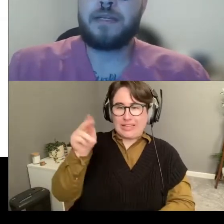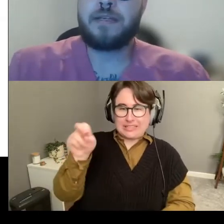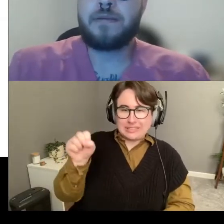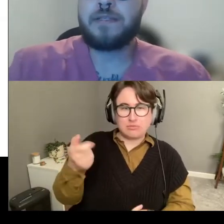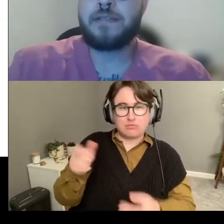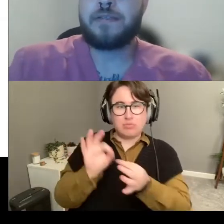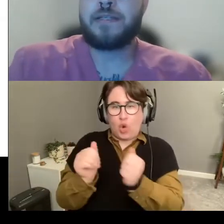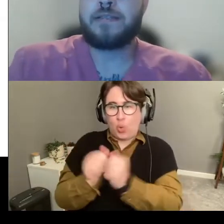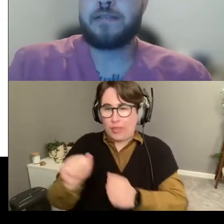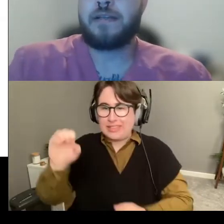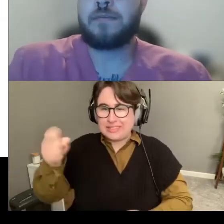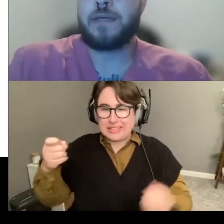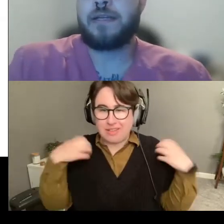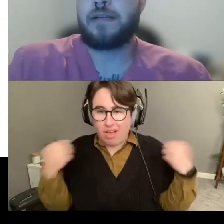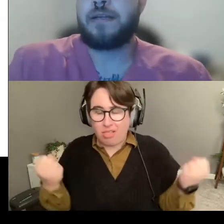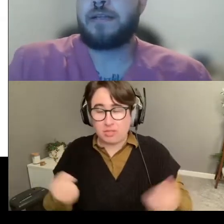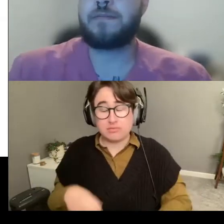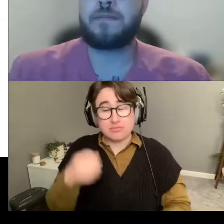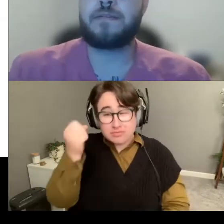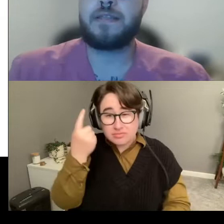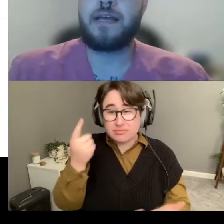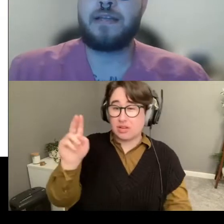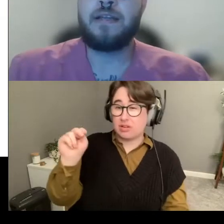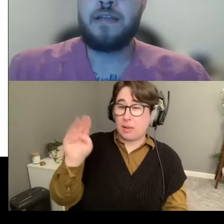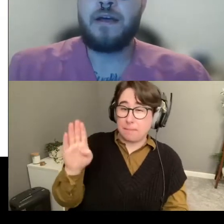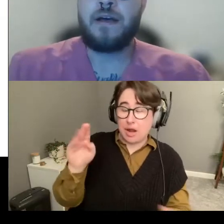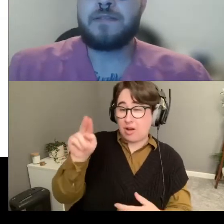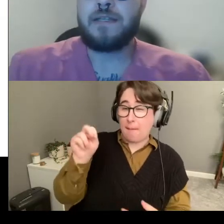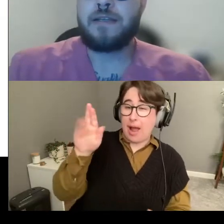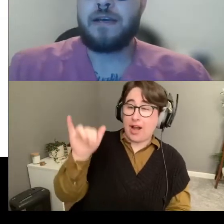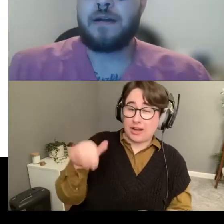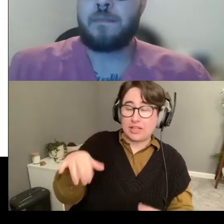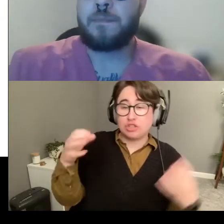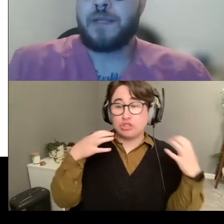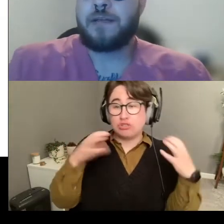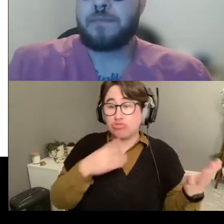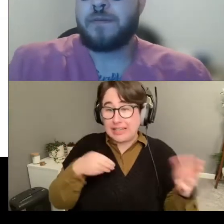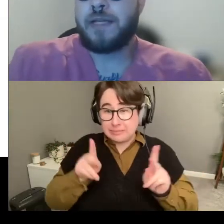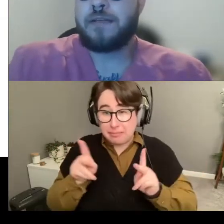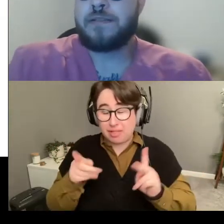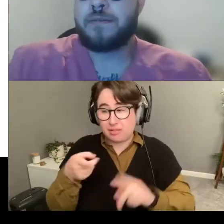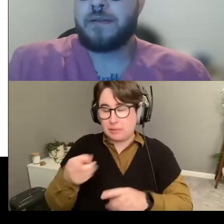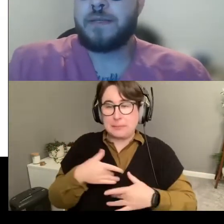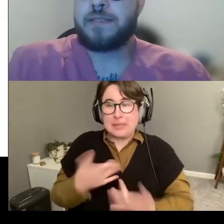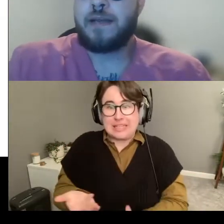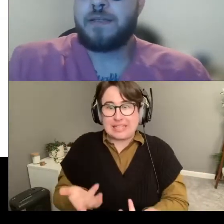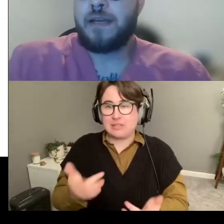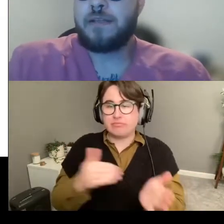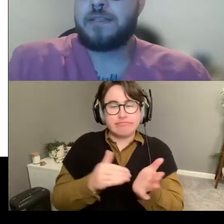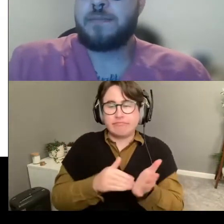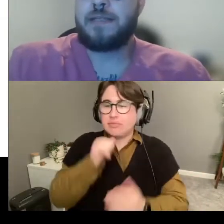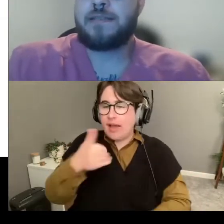when it comes to trans and nonbinary folks that often, our providers don't always have the knowledge base